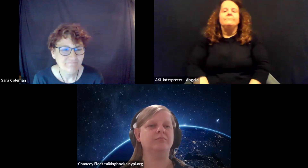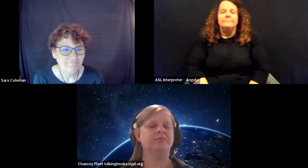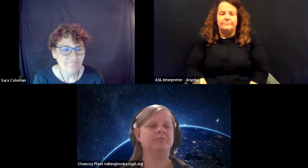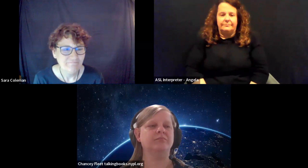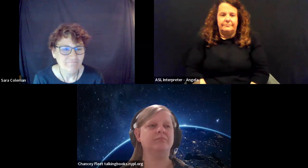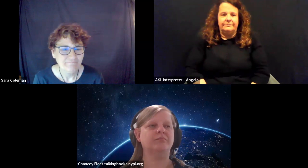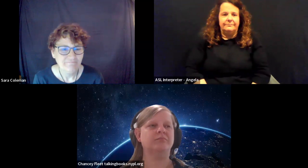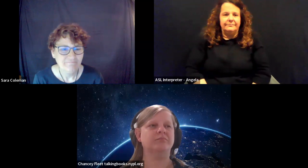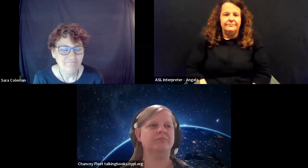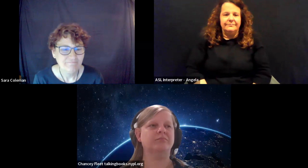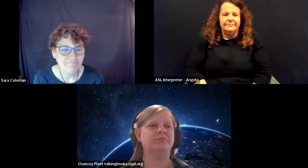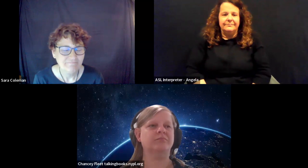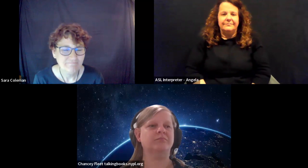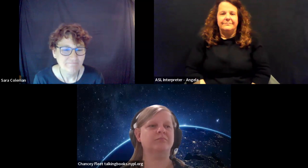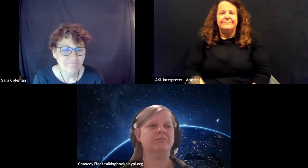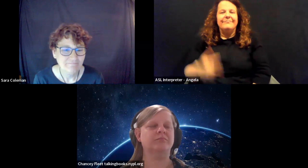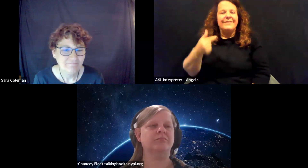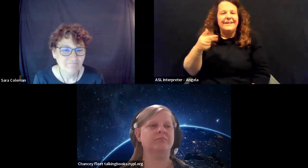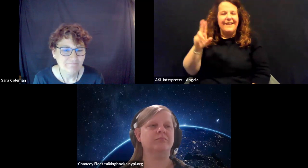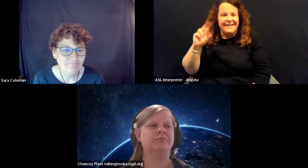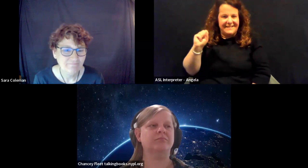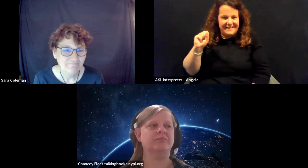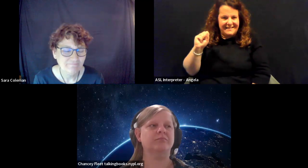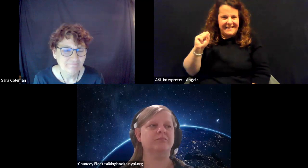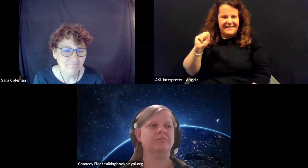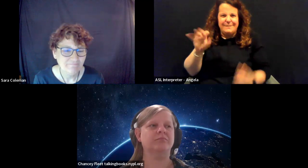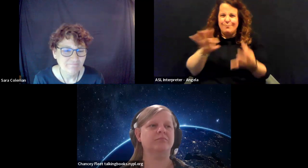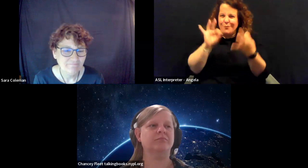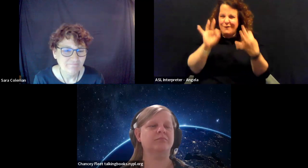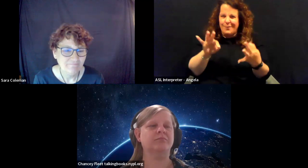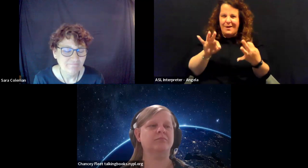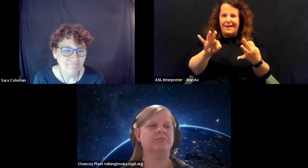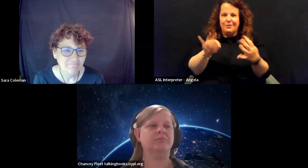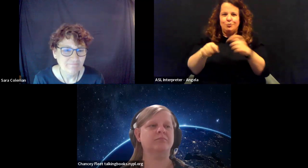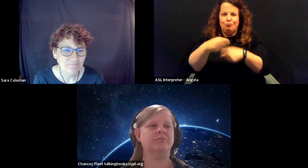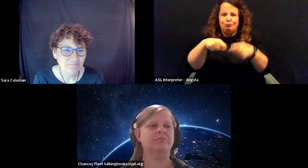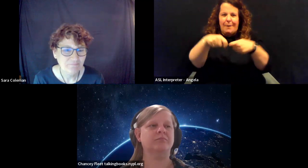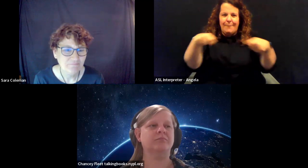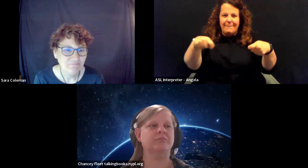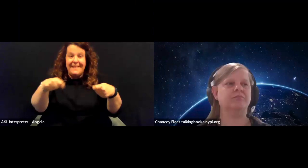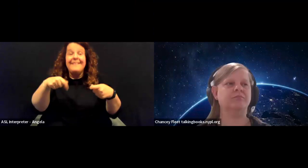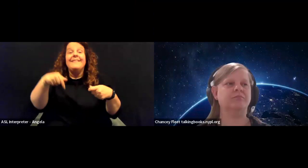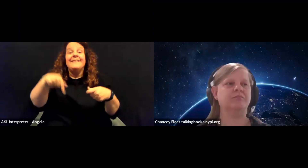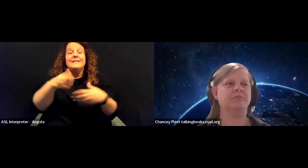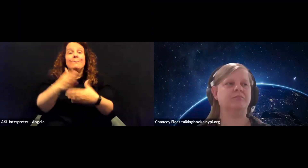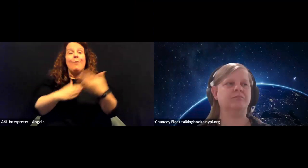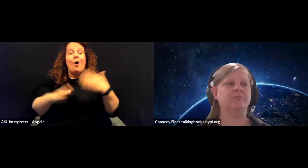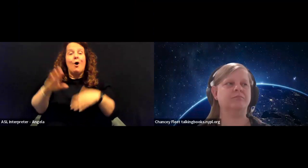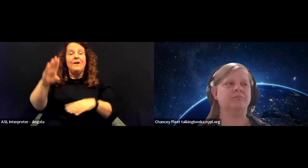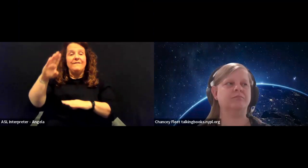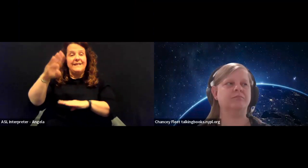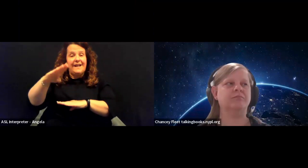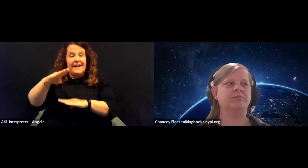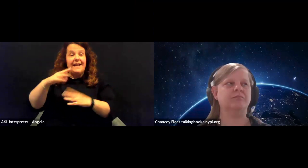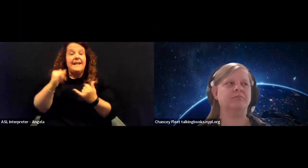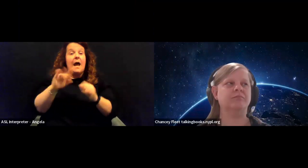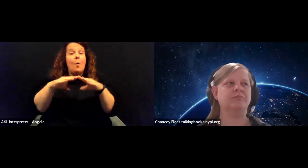I think that is a great way to end this part of the afternoon and go into our Q& A section.